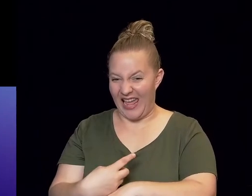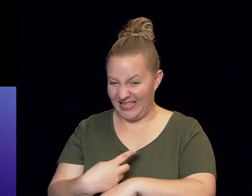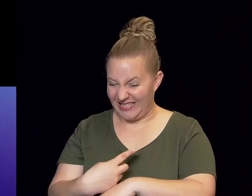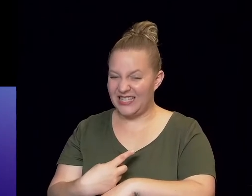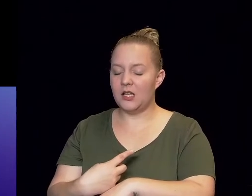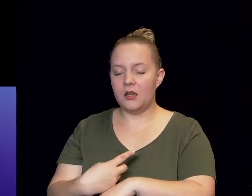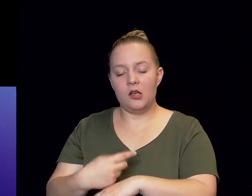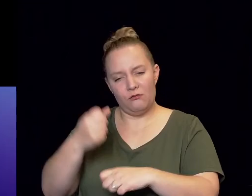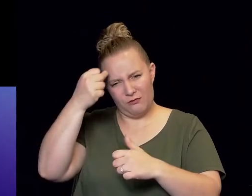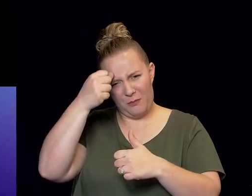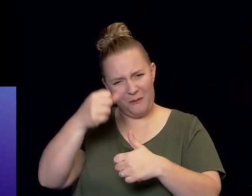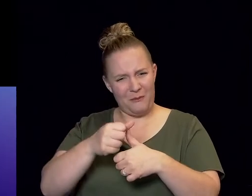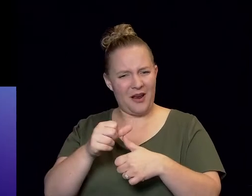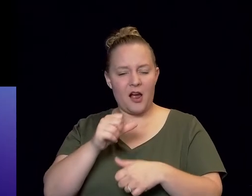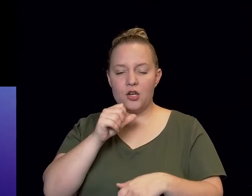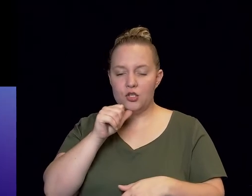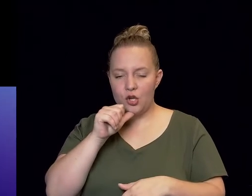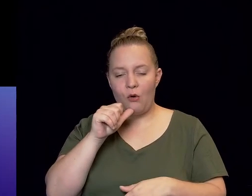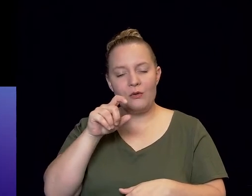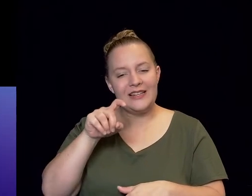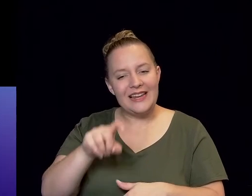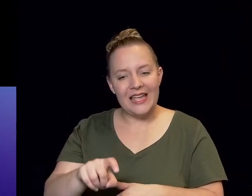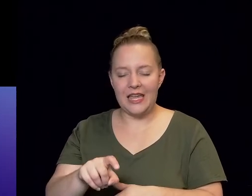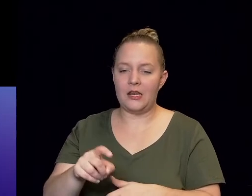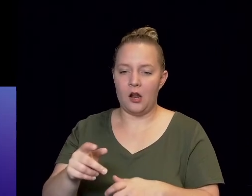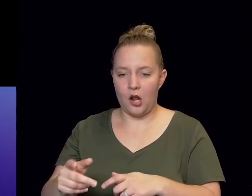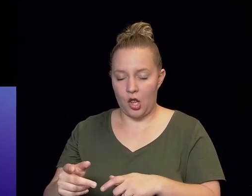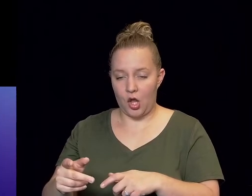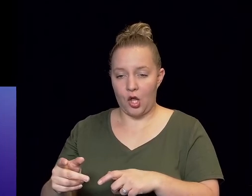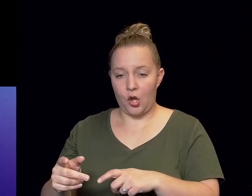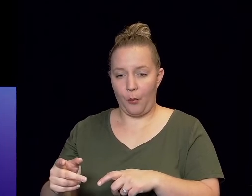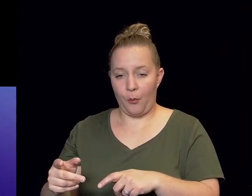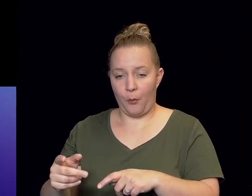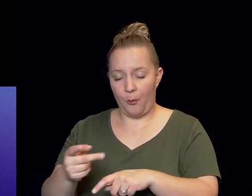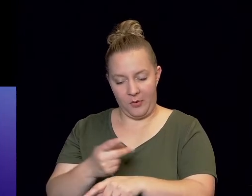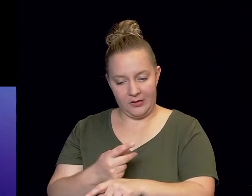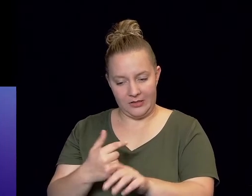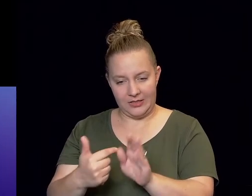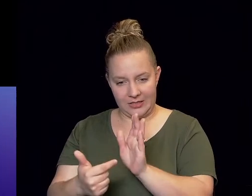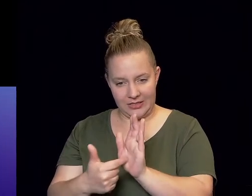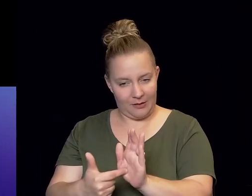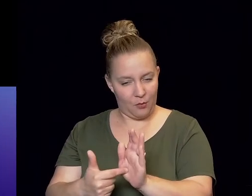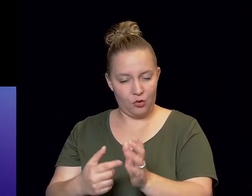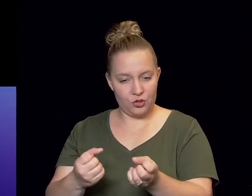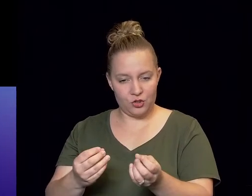I don't really necessarily need that multiplication or that yeah multiplication sign. So right here,